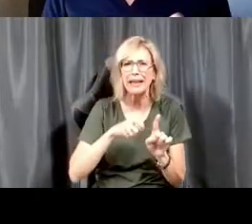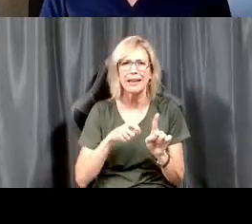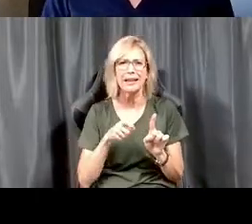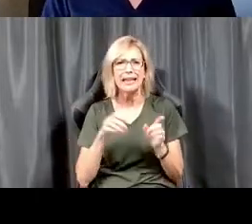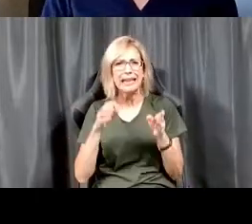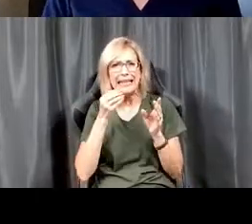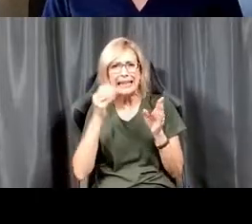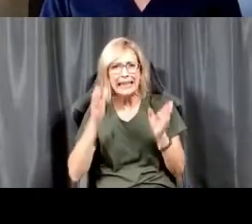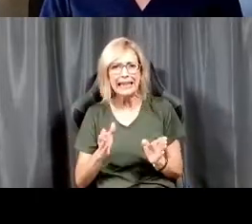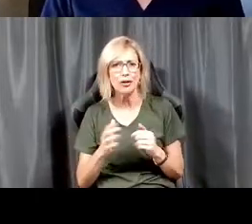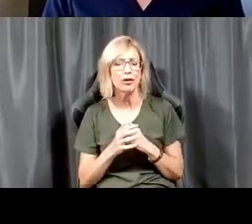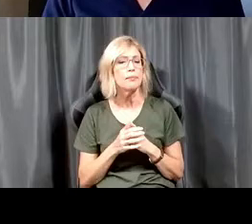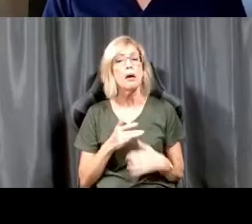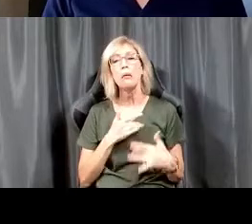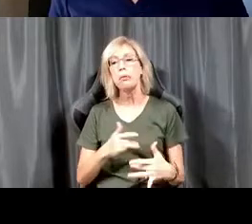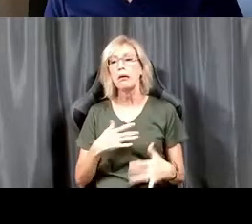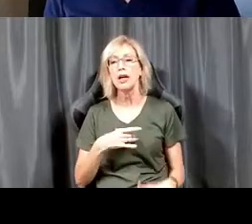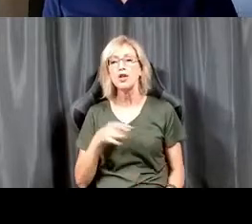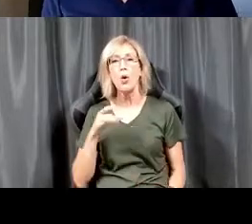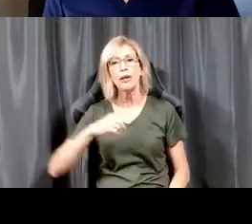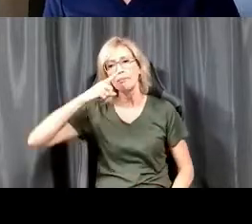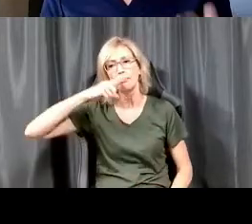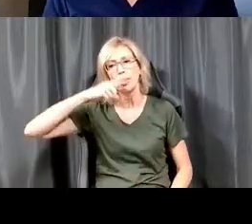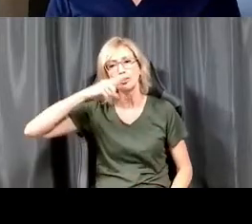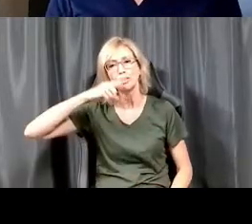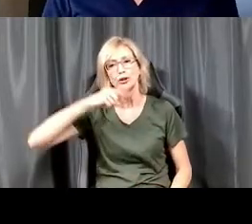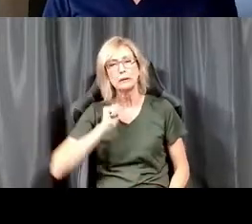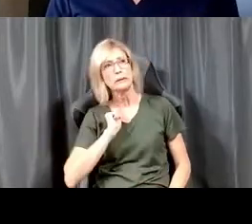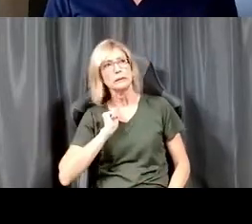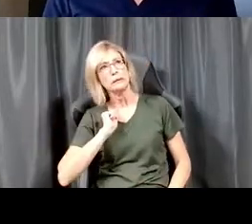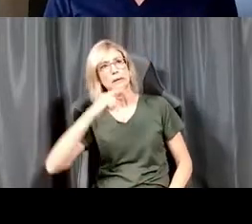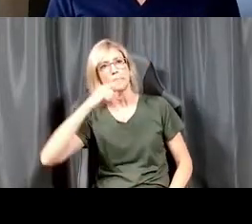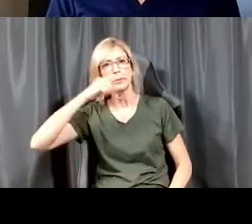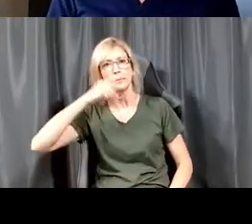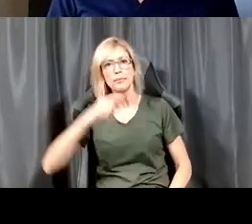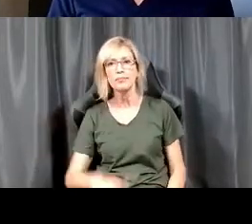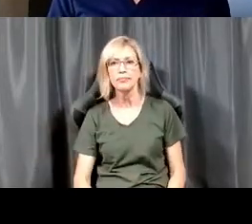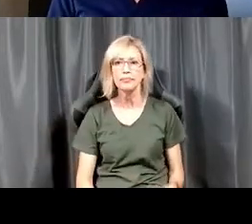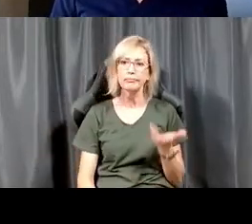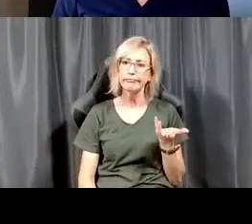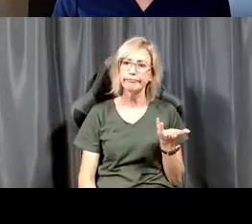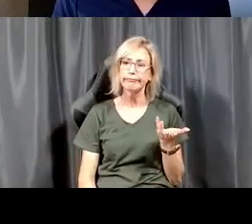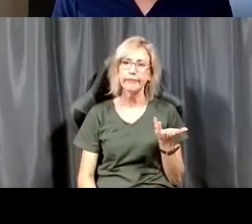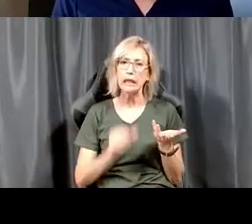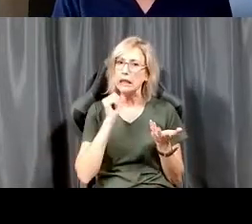Tend to not like having teeth brushed. Now, toothbrushing is not the easiest thing for all kids.